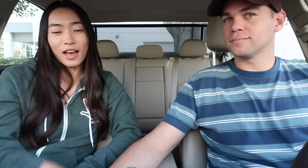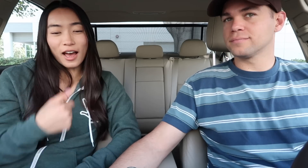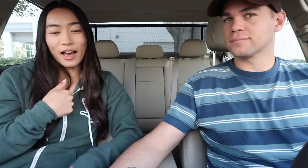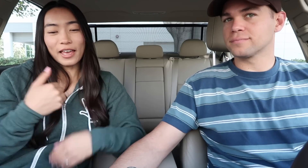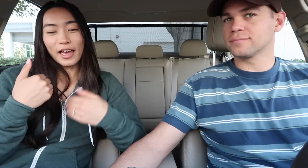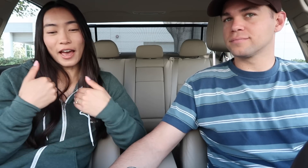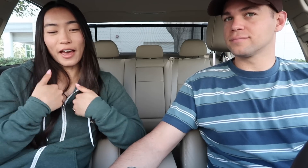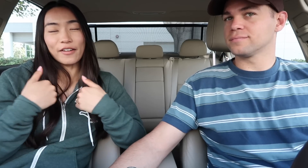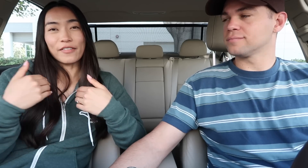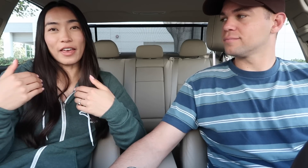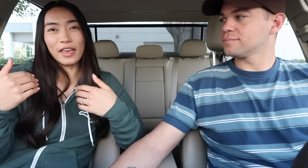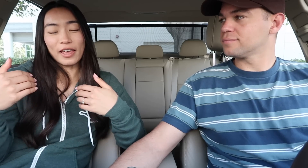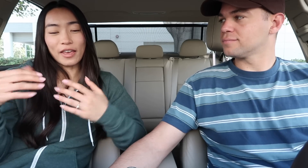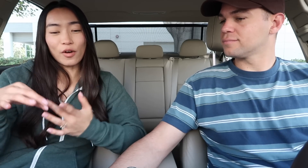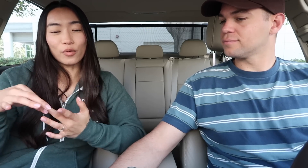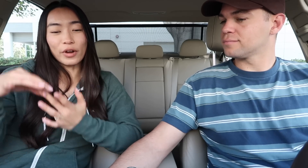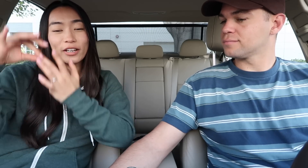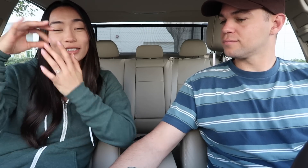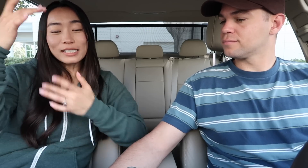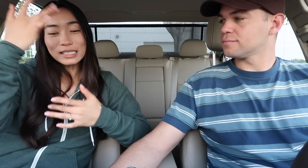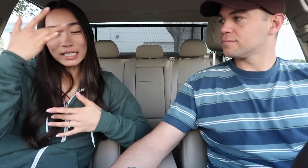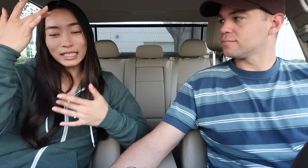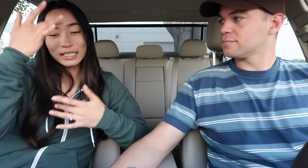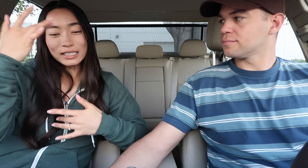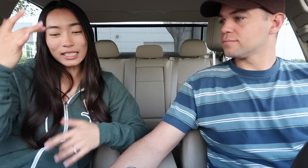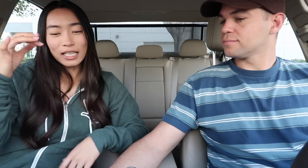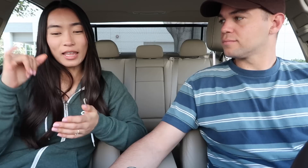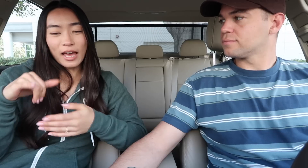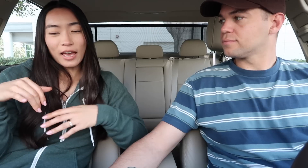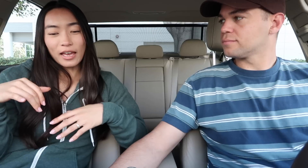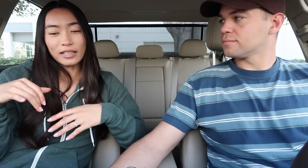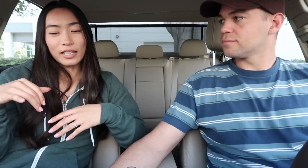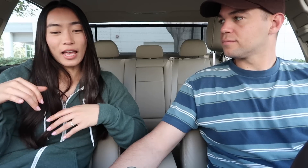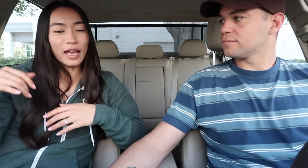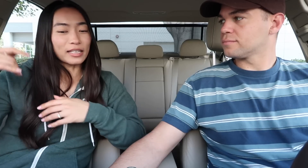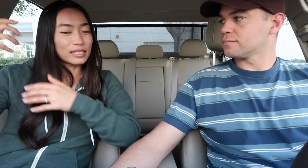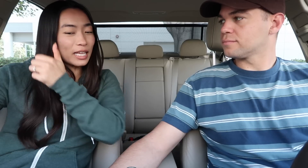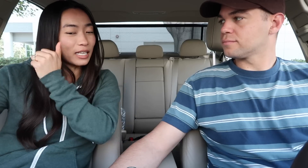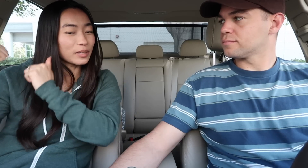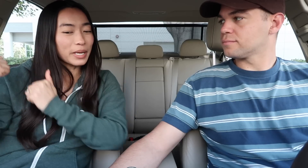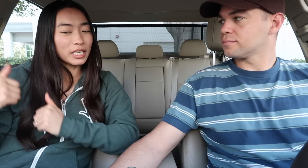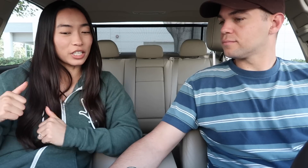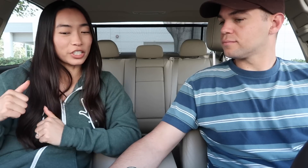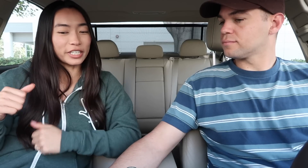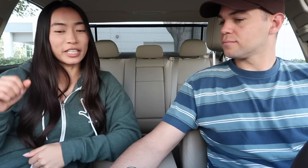I have a rare disease that has taken my hearing